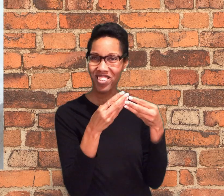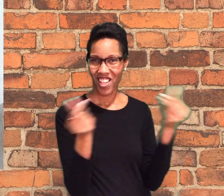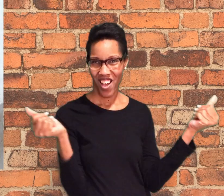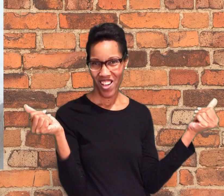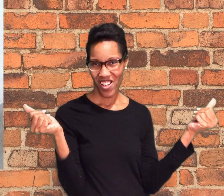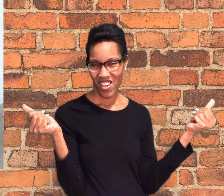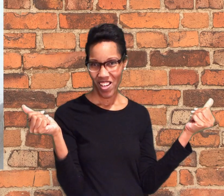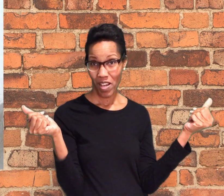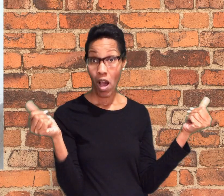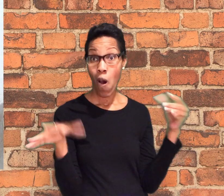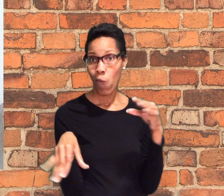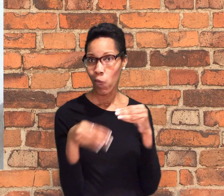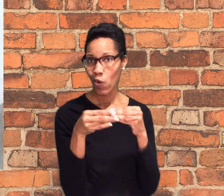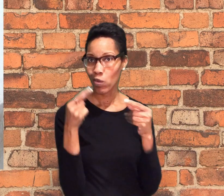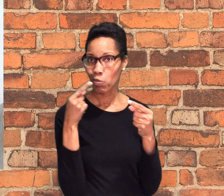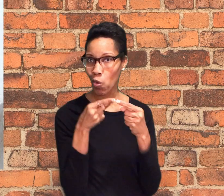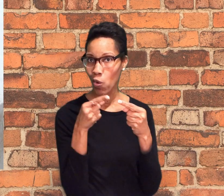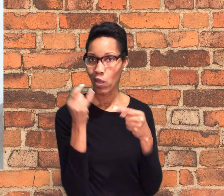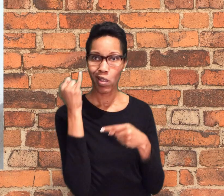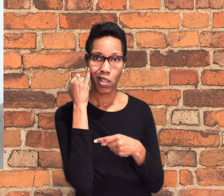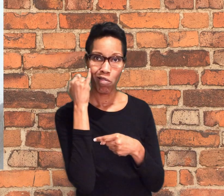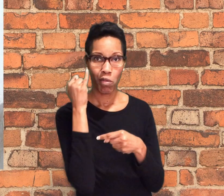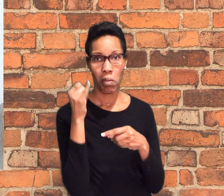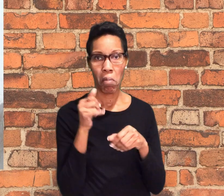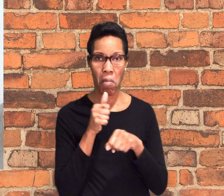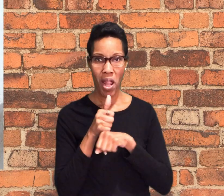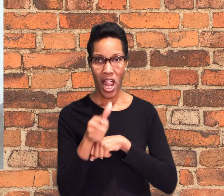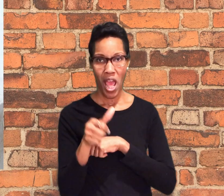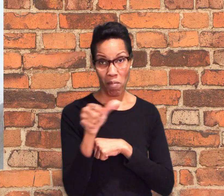you get bonus points if you have blamed someone else mm-hmm